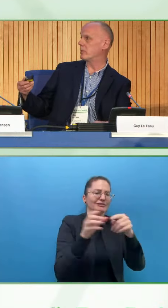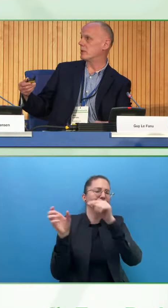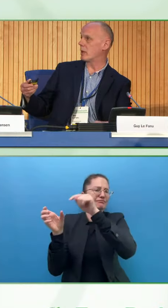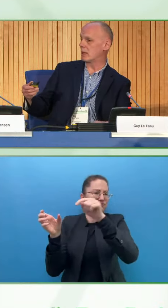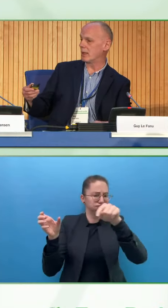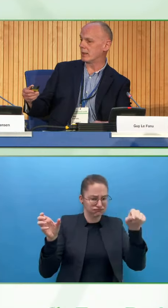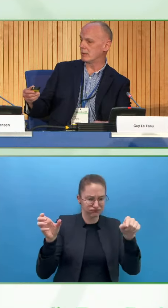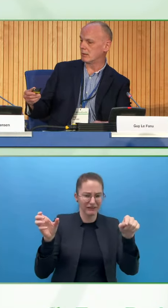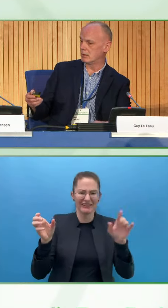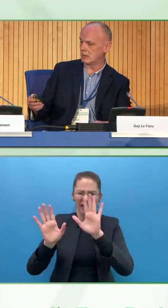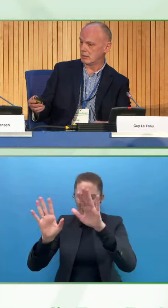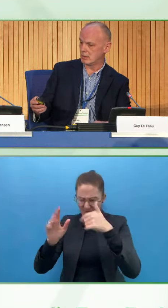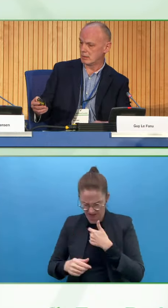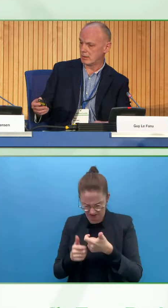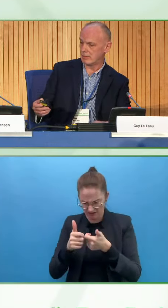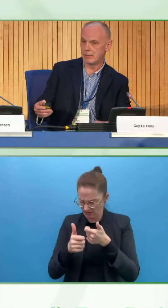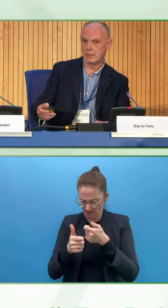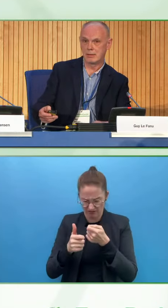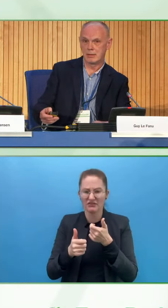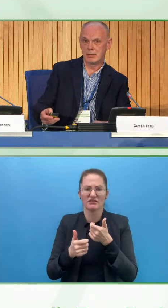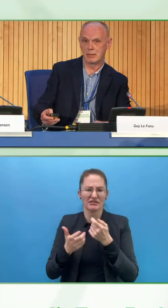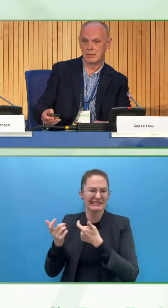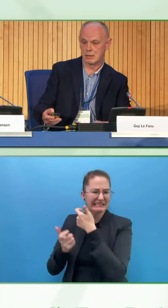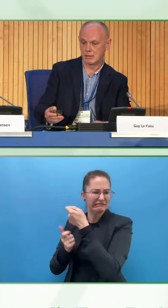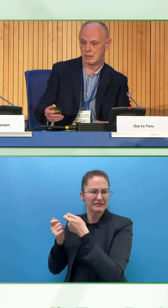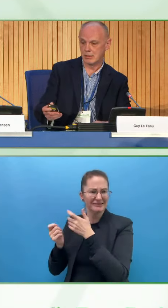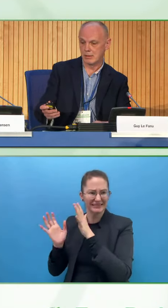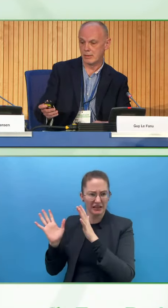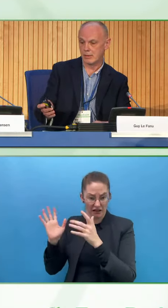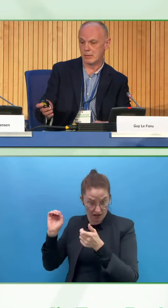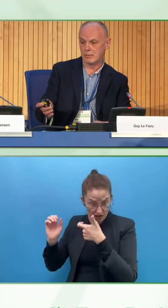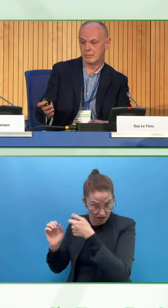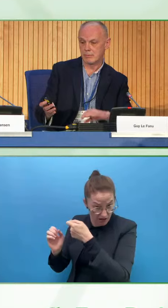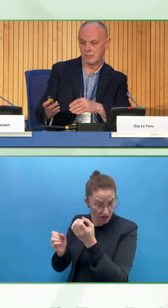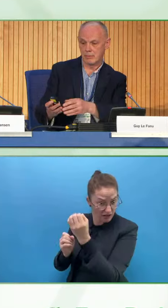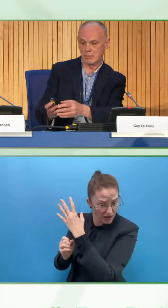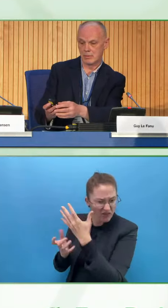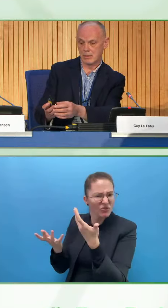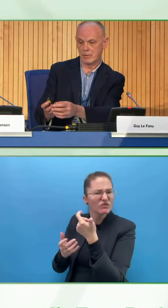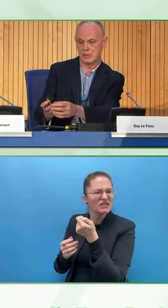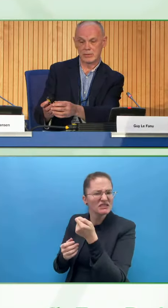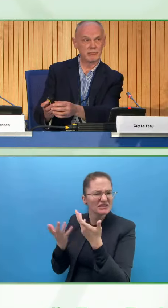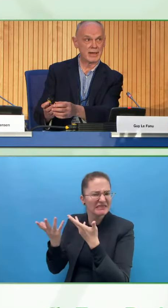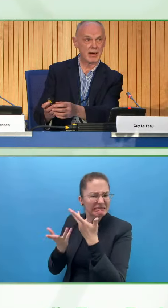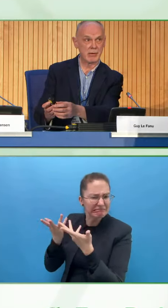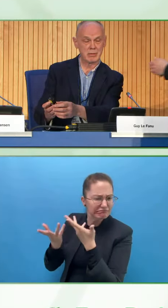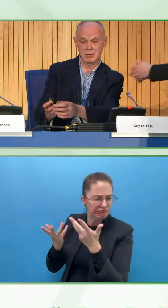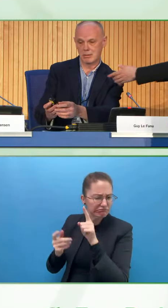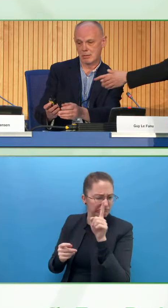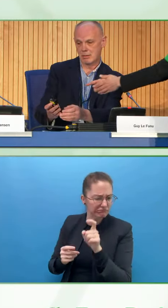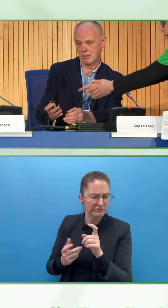Which bit do I click? This red arrow.